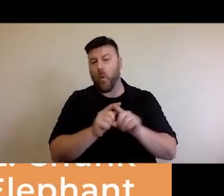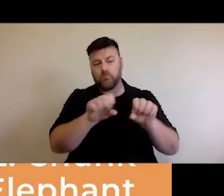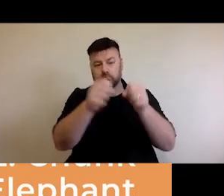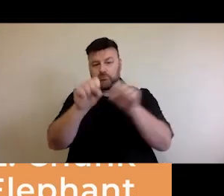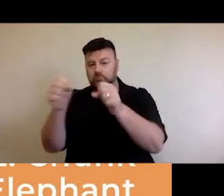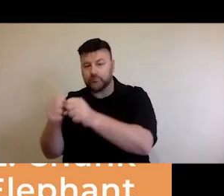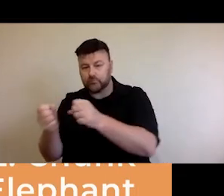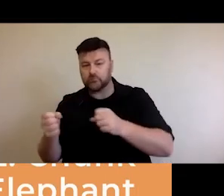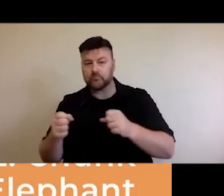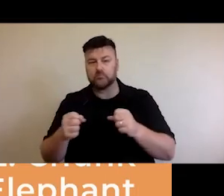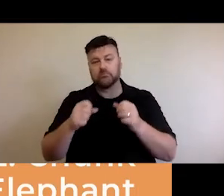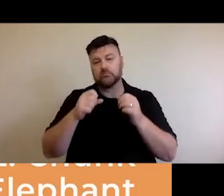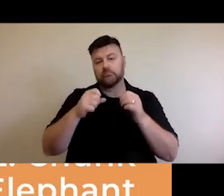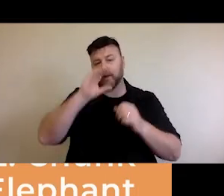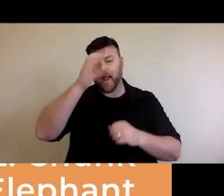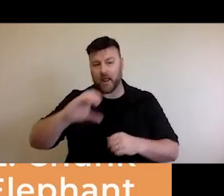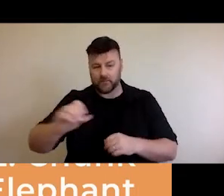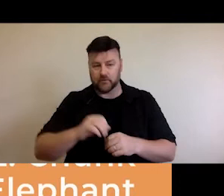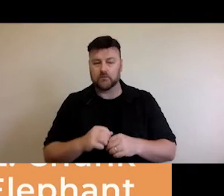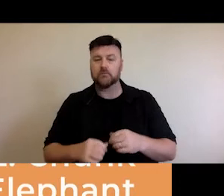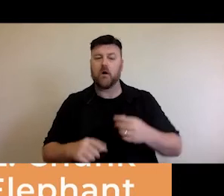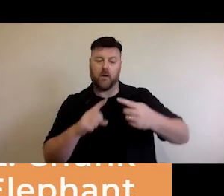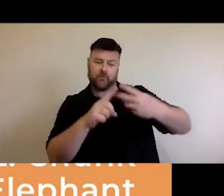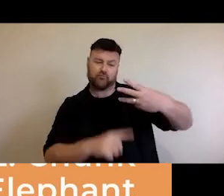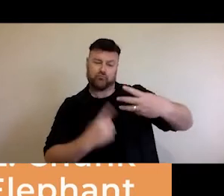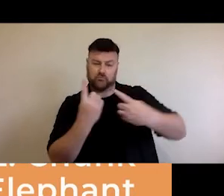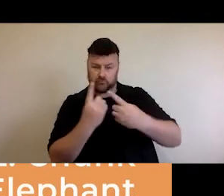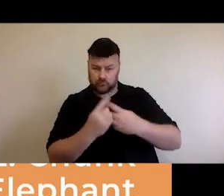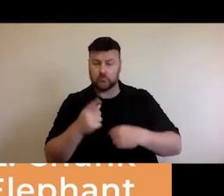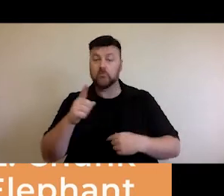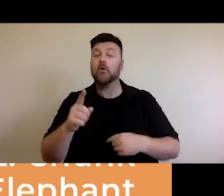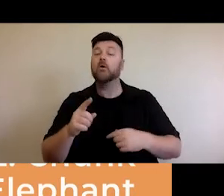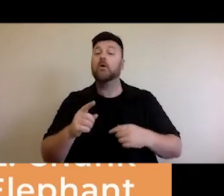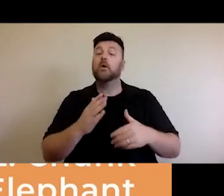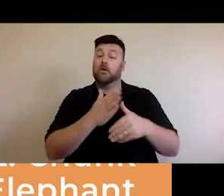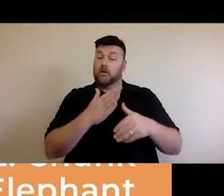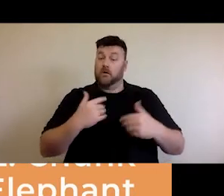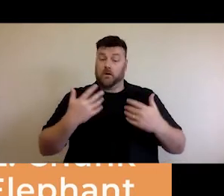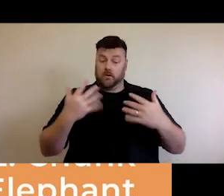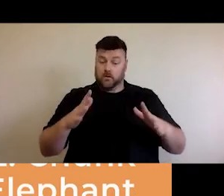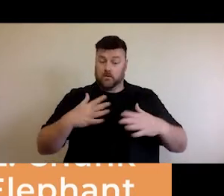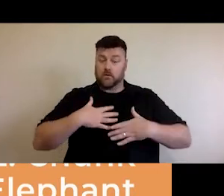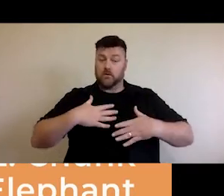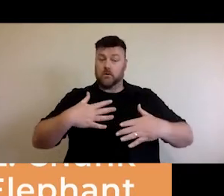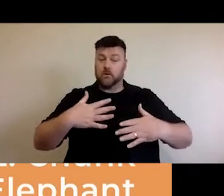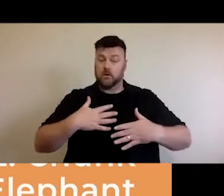points that I'm going to walk through. Once we've taken time to breathe and reframe our thinking, we've now got to look at this